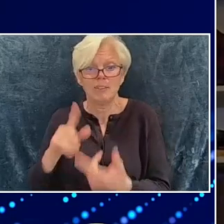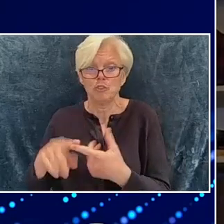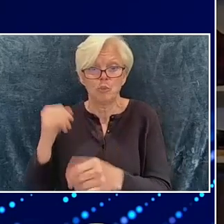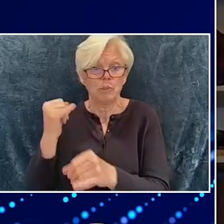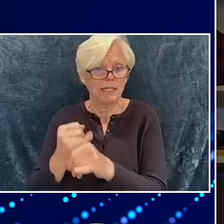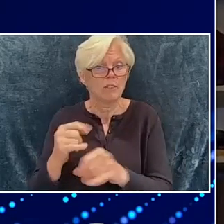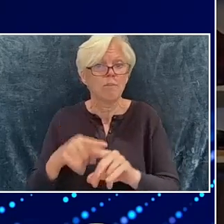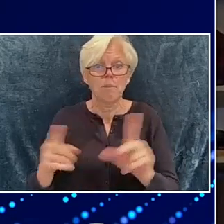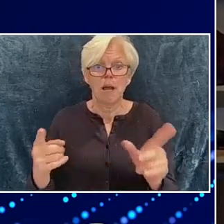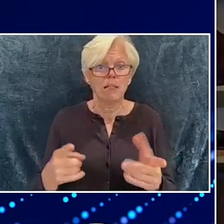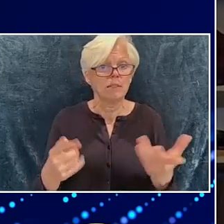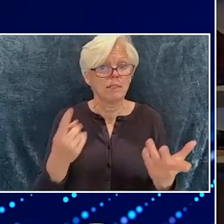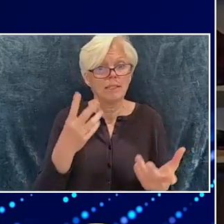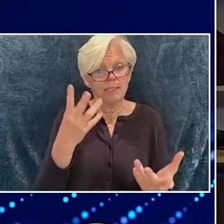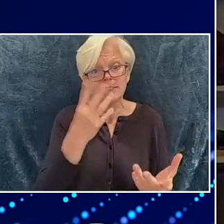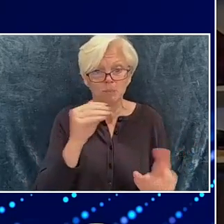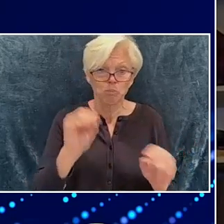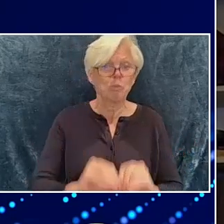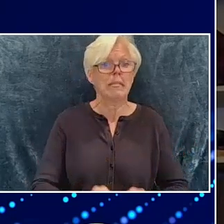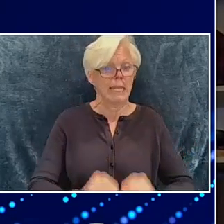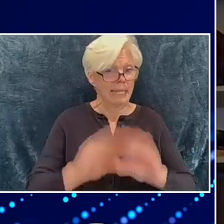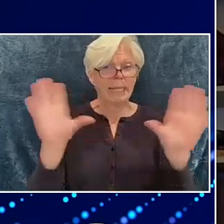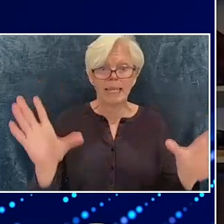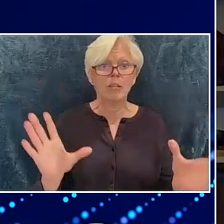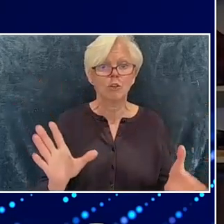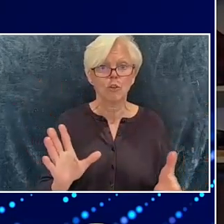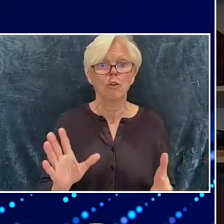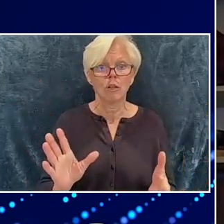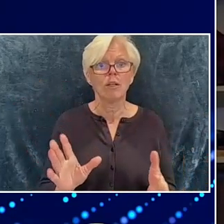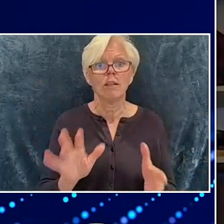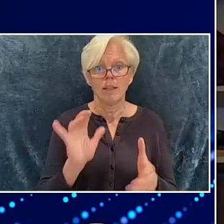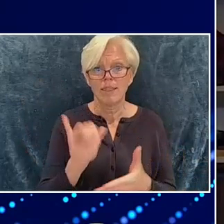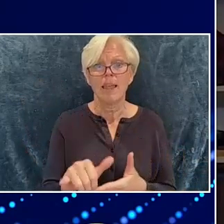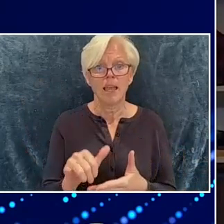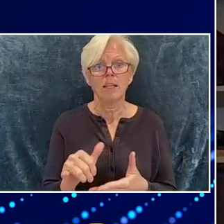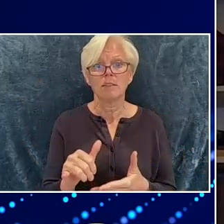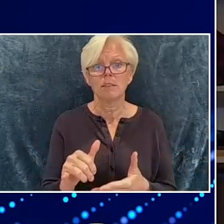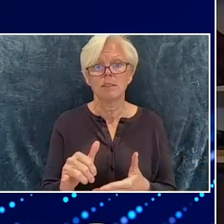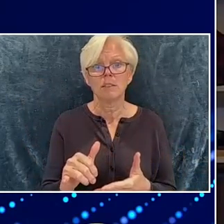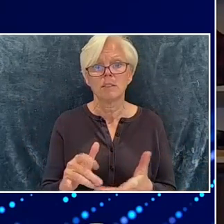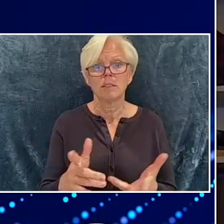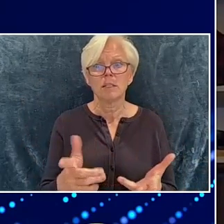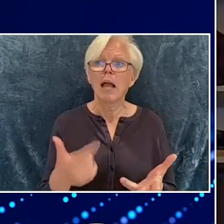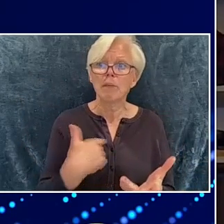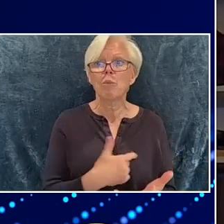clear-cut. That is, you know, that is- and we have made a distinction here between